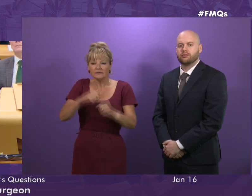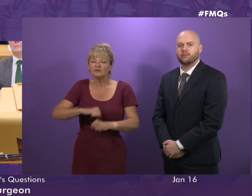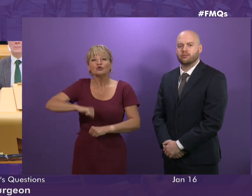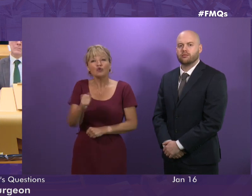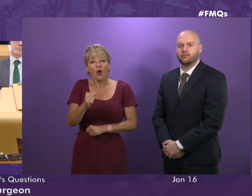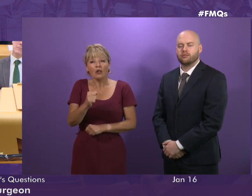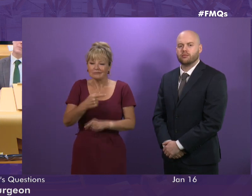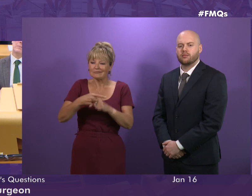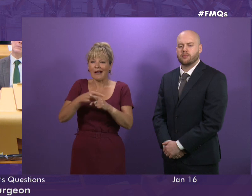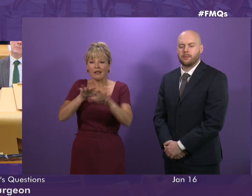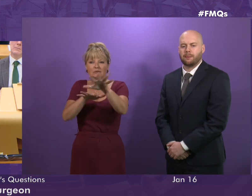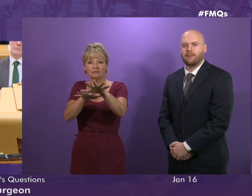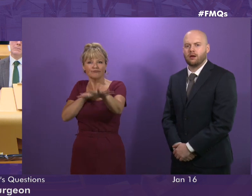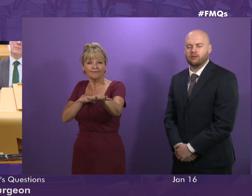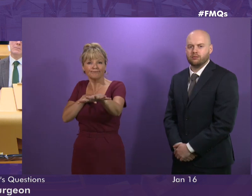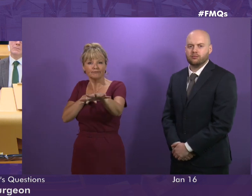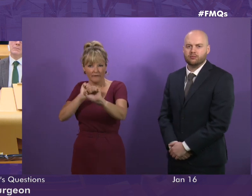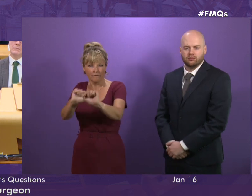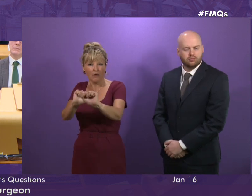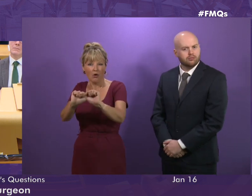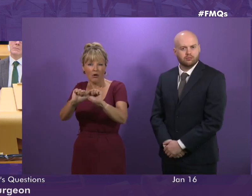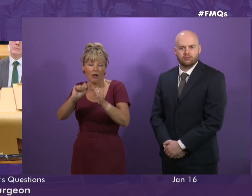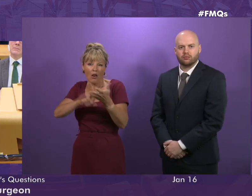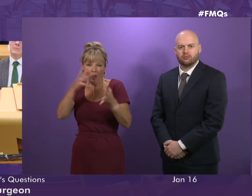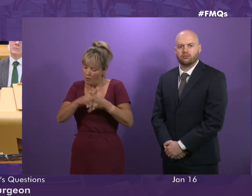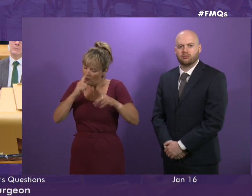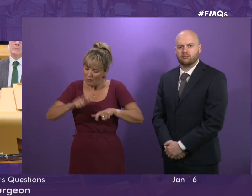all these matters—and we will continue to do that.